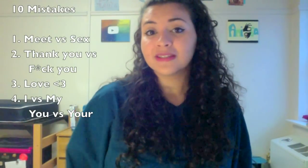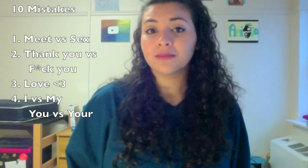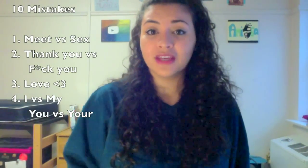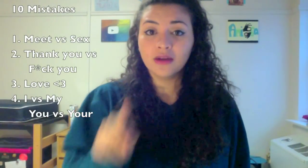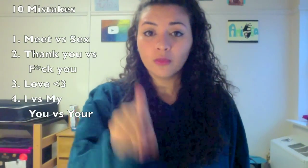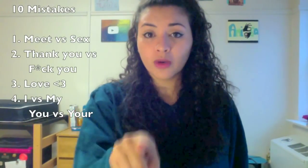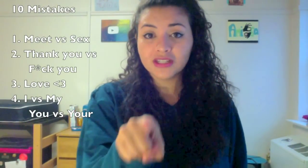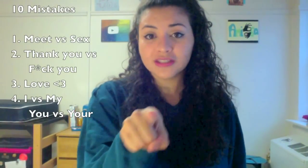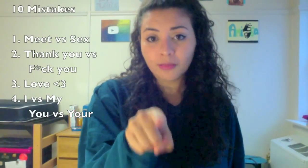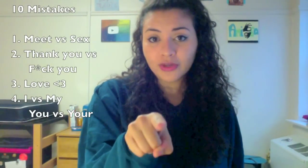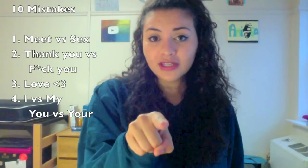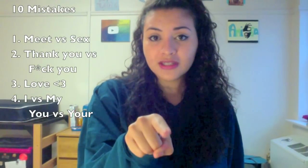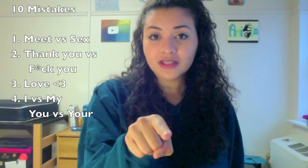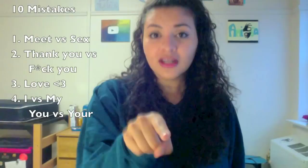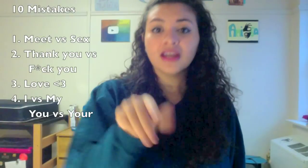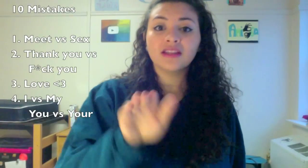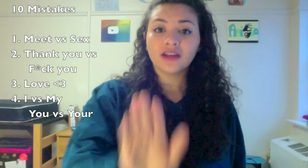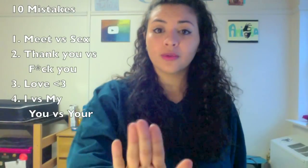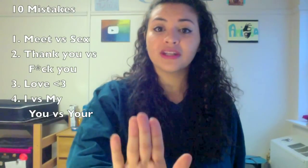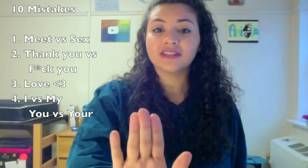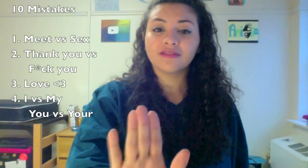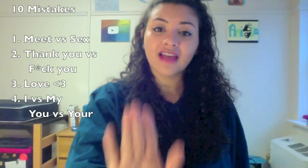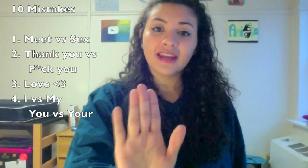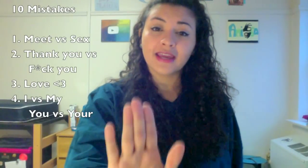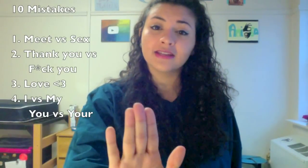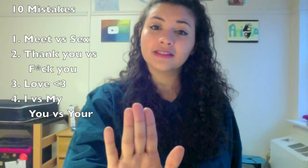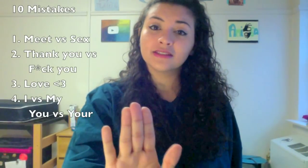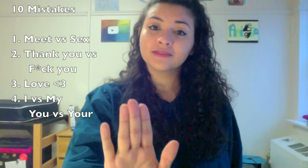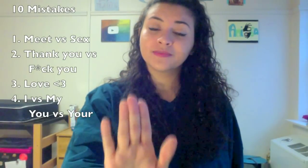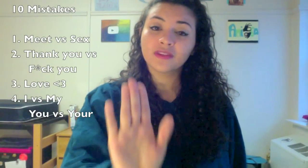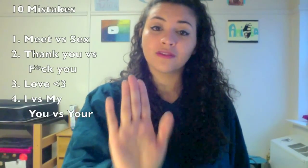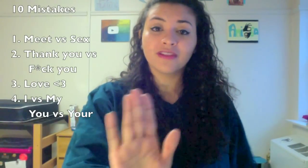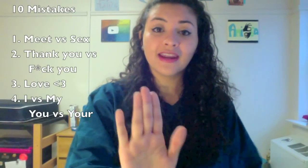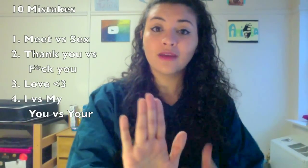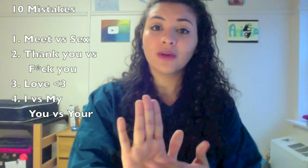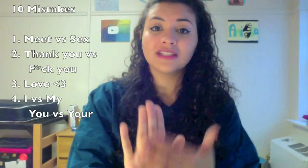you are the same thing. One is a point and the other one is a flat hand. The flat hand